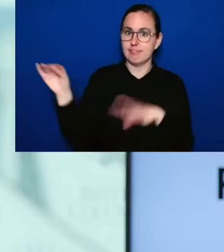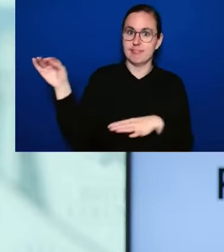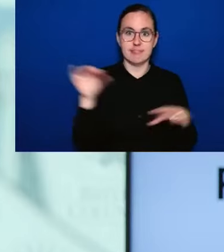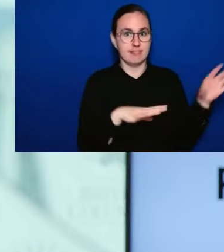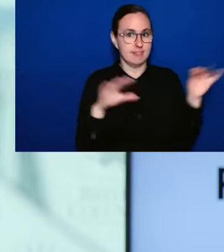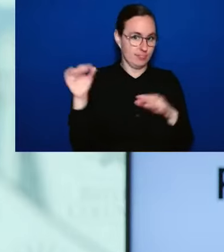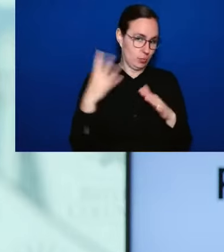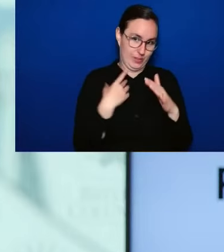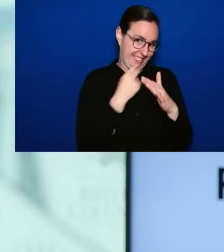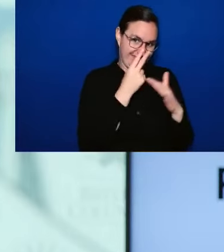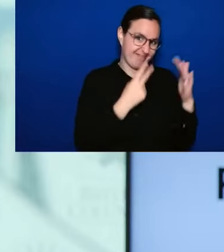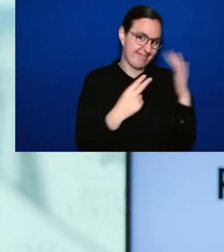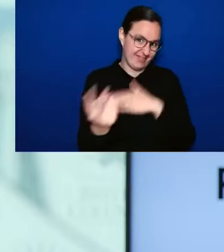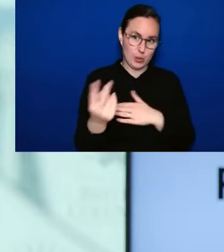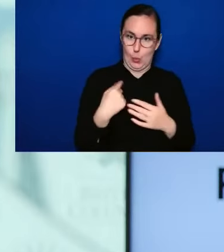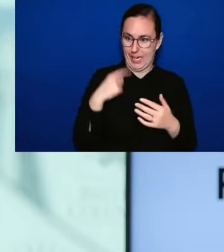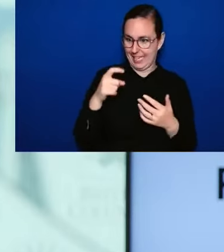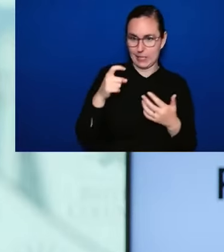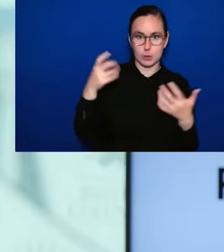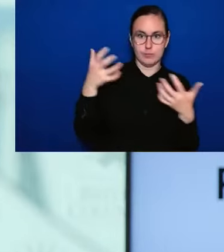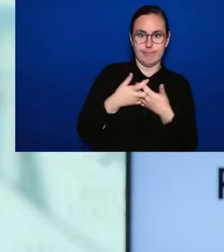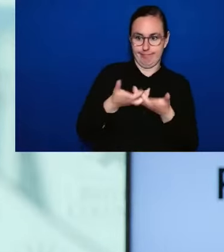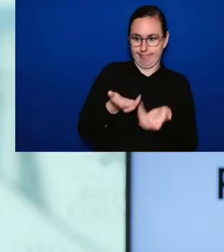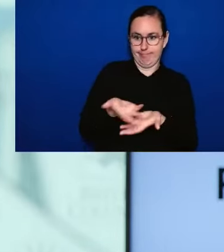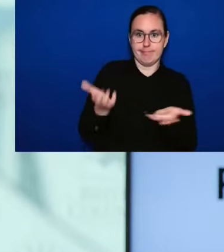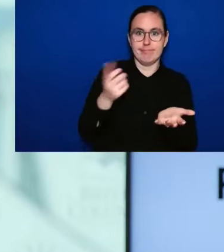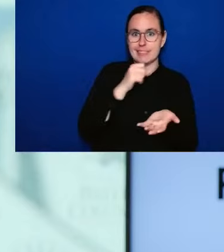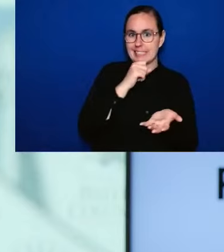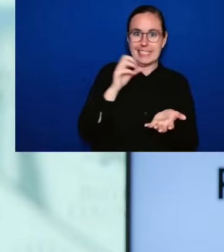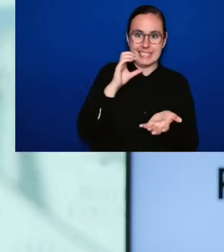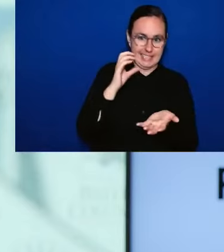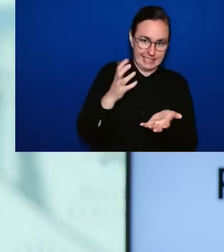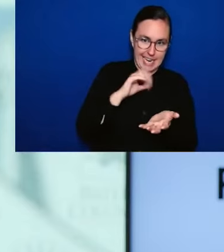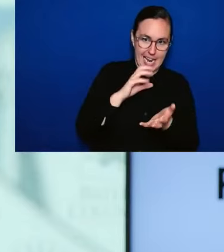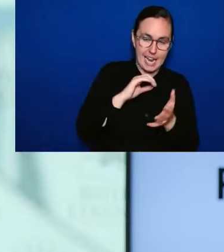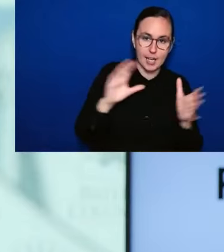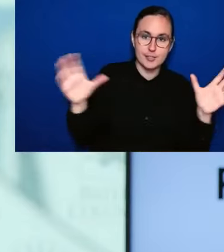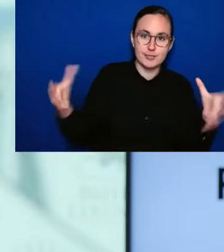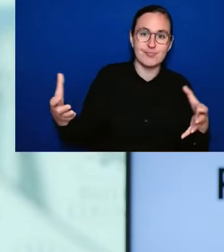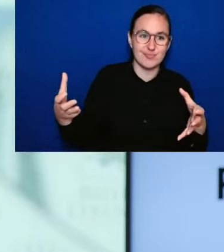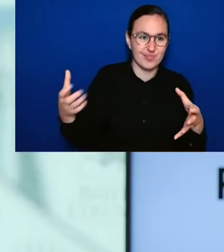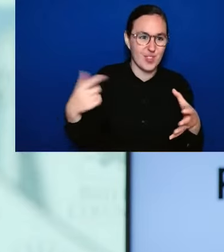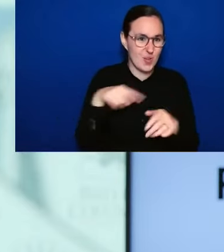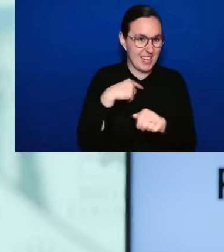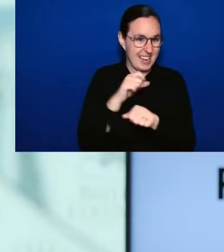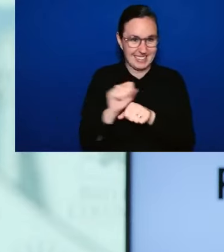the absolute test now and working hard to do that. In